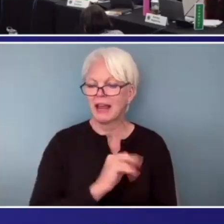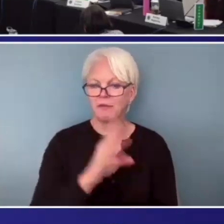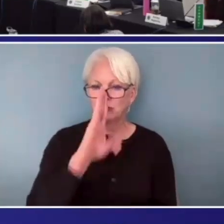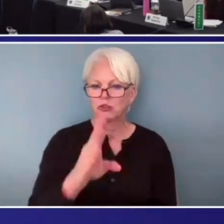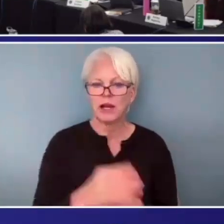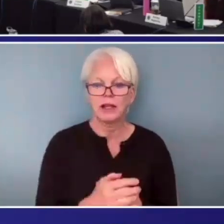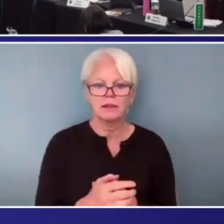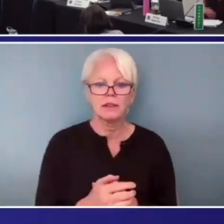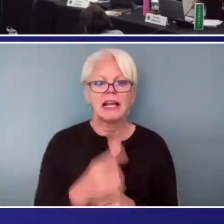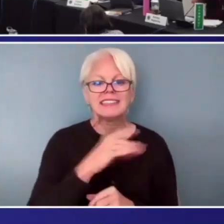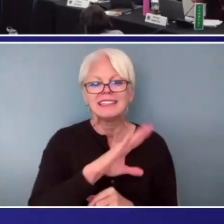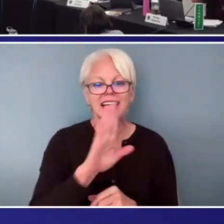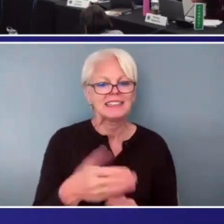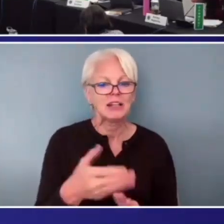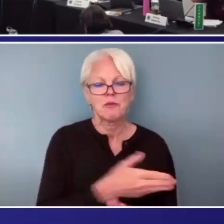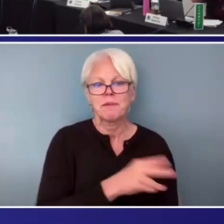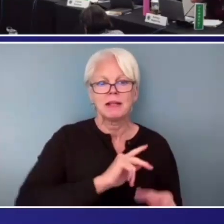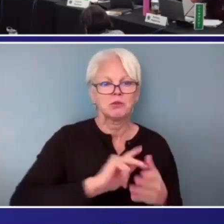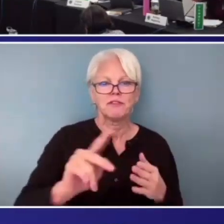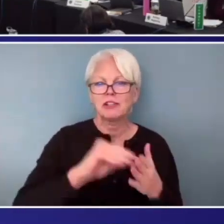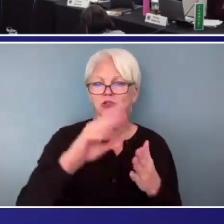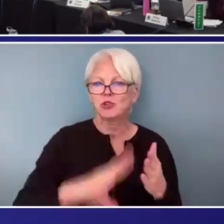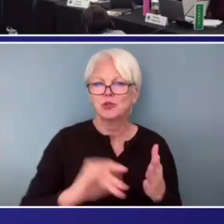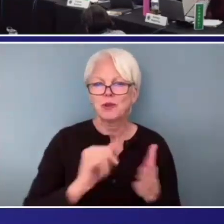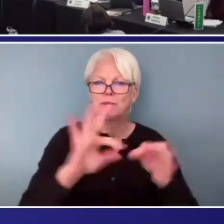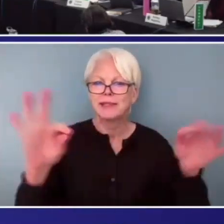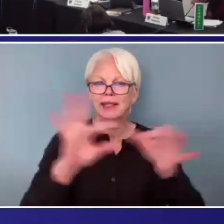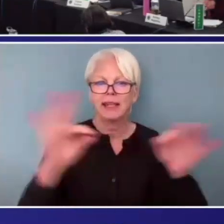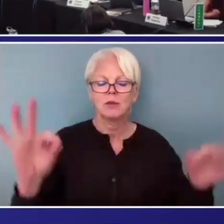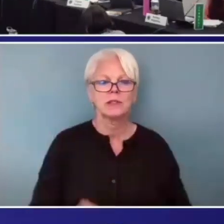be. It's -- I think it was --